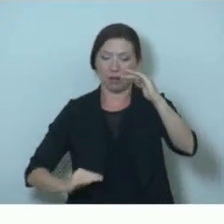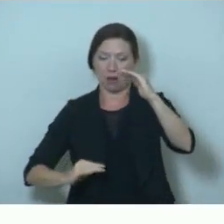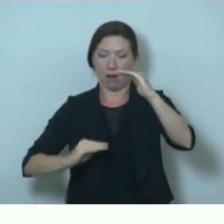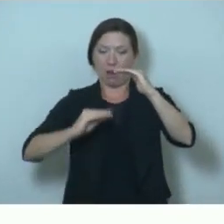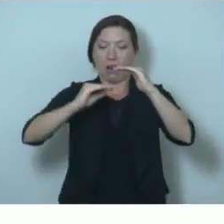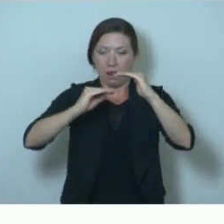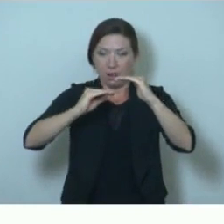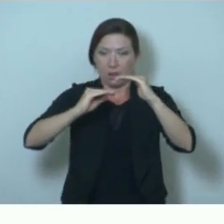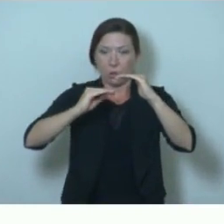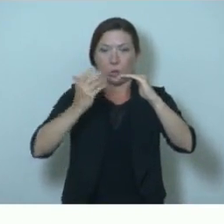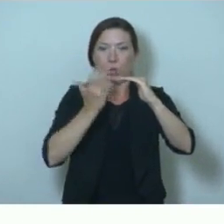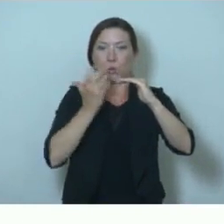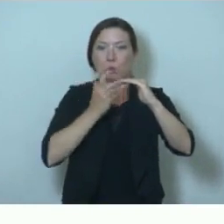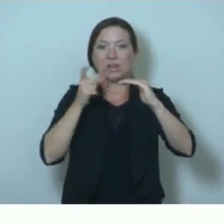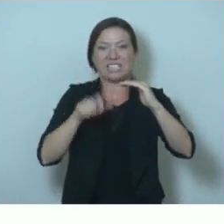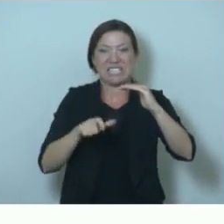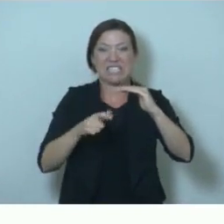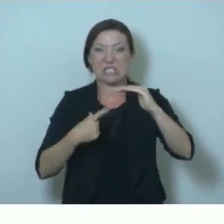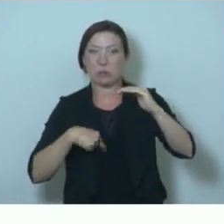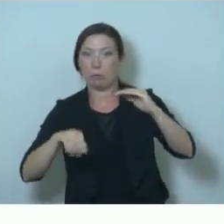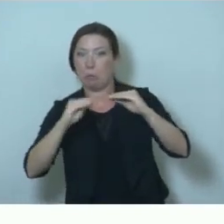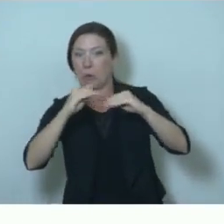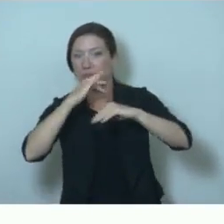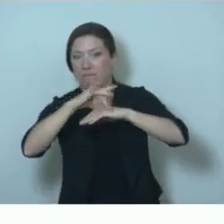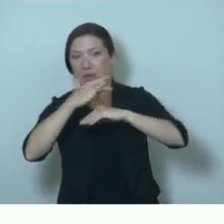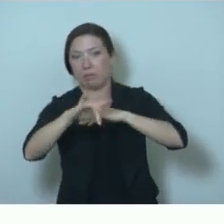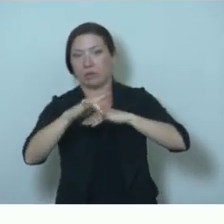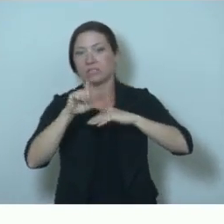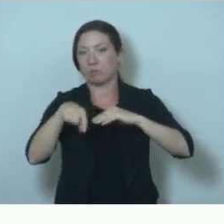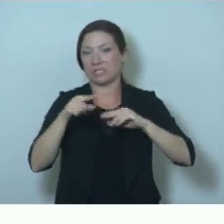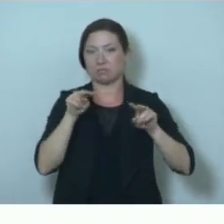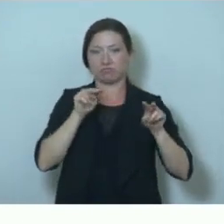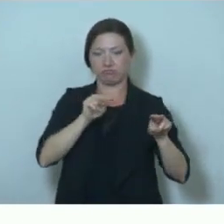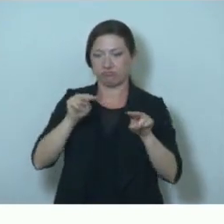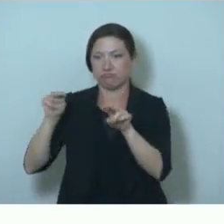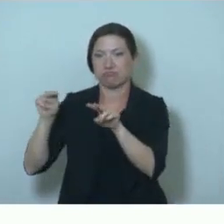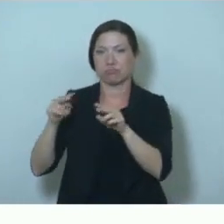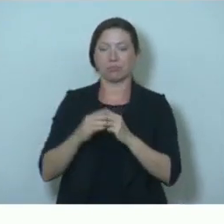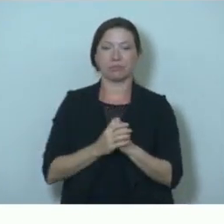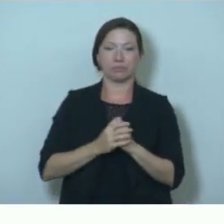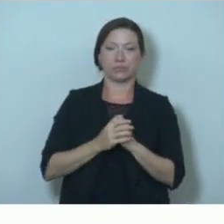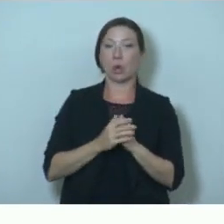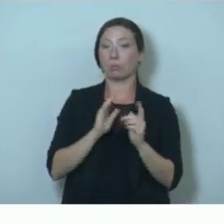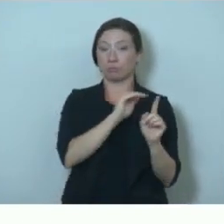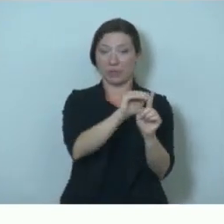GETS FAILED WE NEED TO SAVE ROOM. WE WOULD NOT OPEN FURTHER.